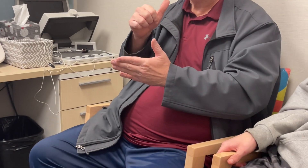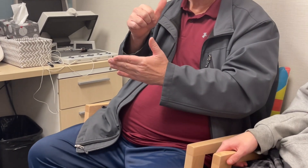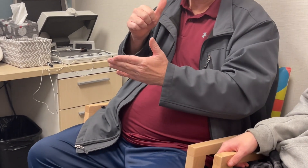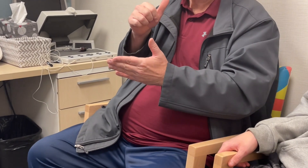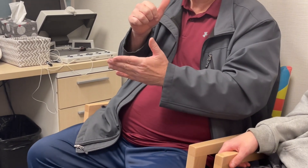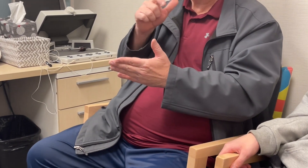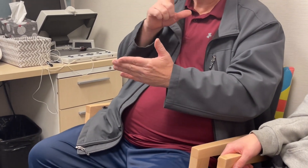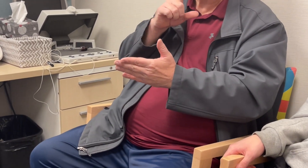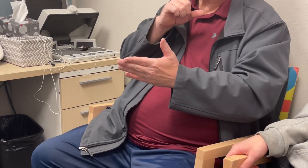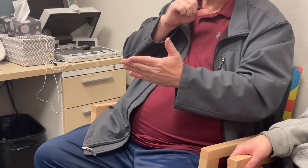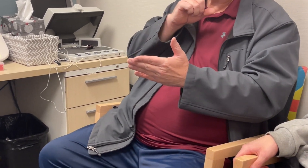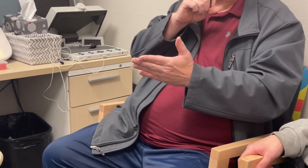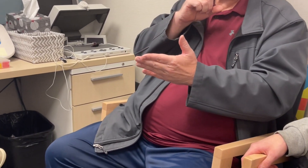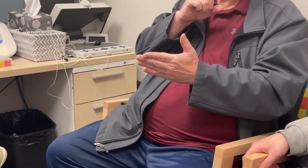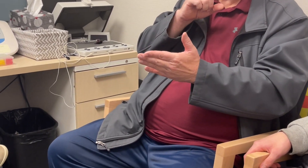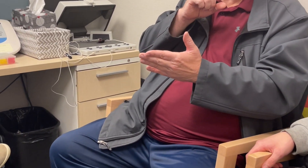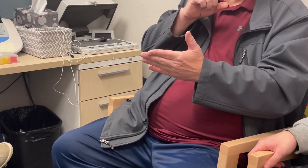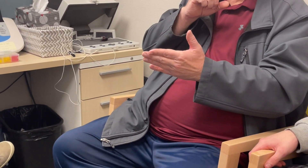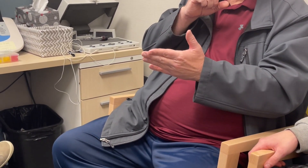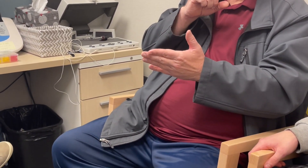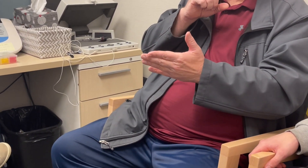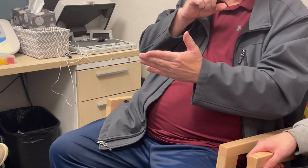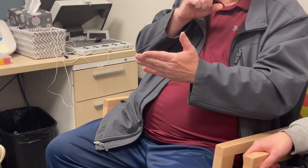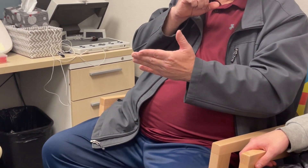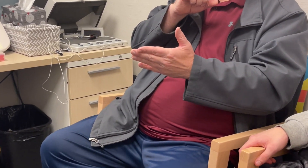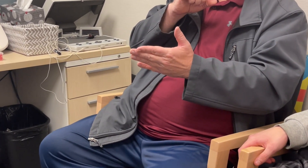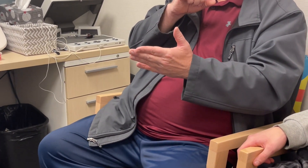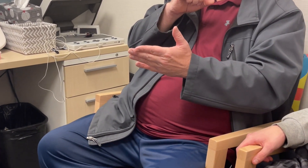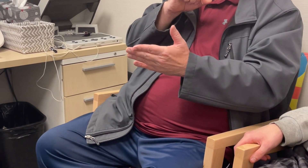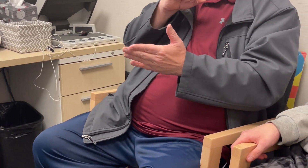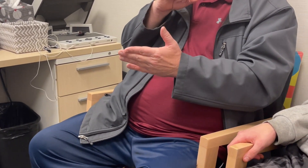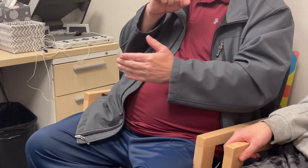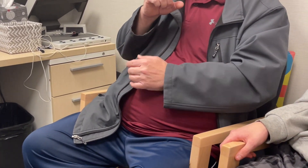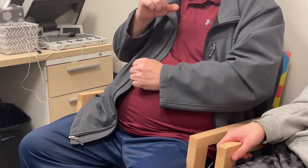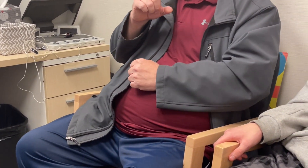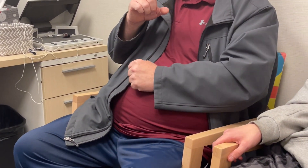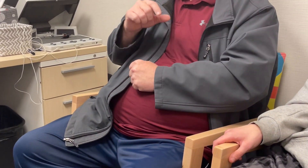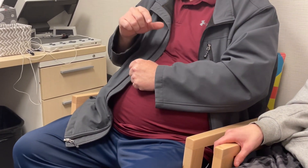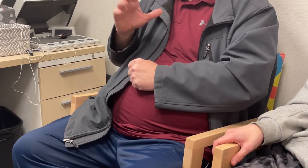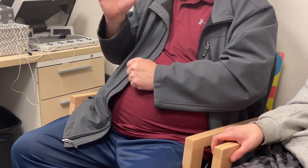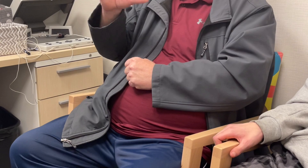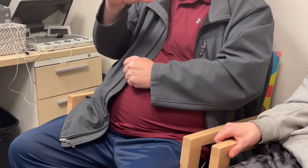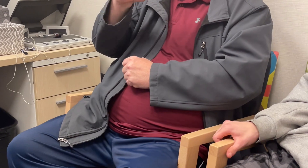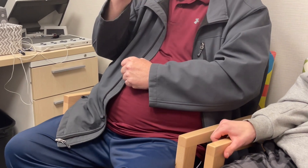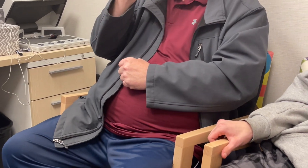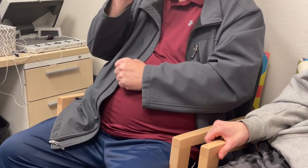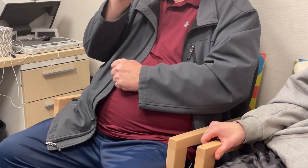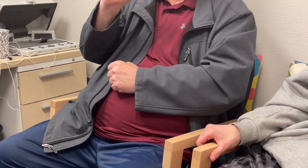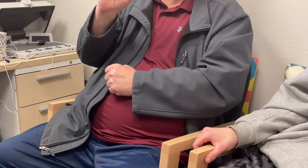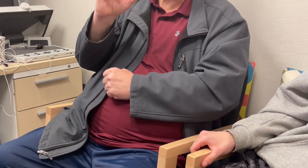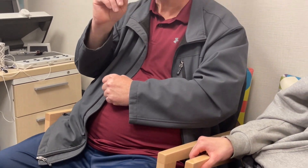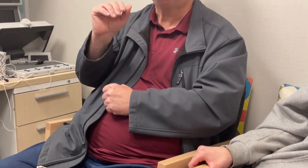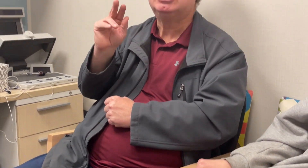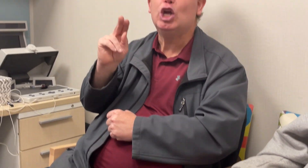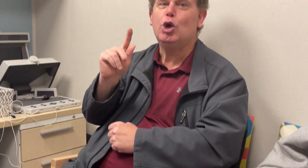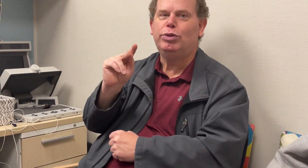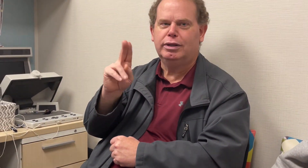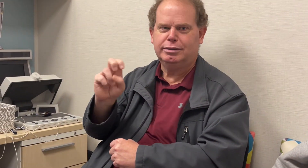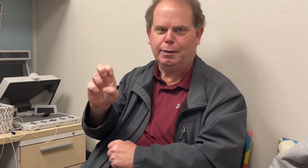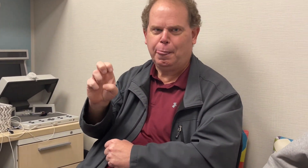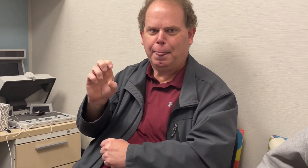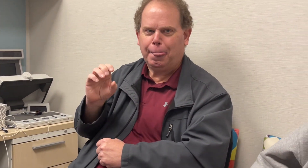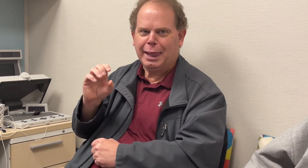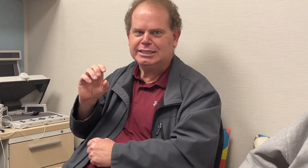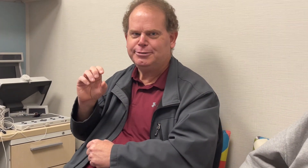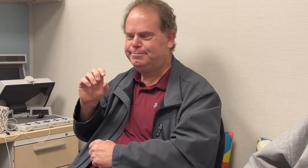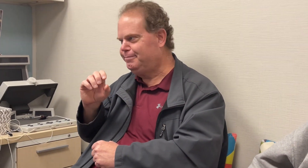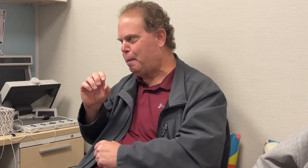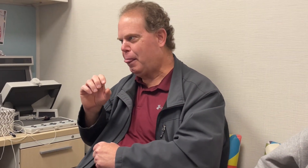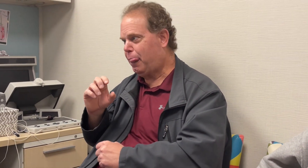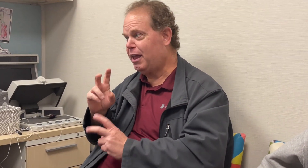to sound weird it's going to sound very weird For You music is yeah for sure at yeah at the at